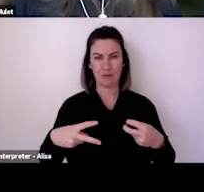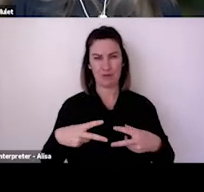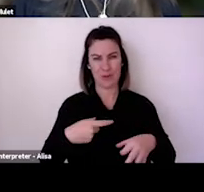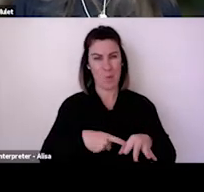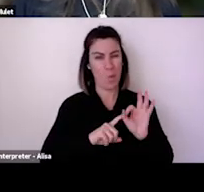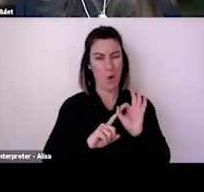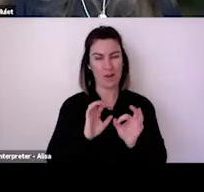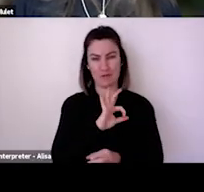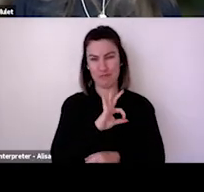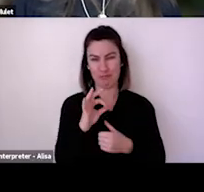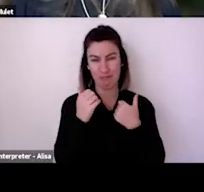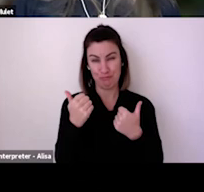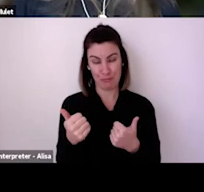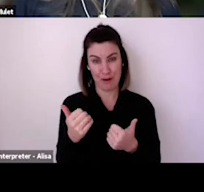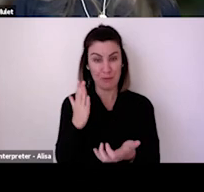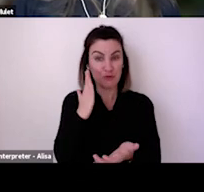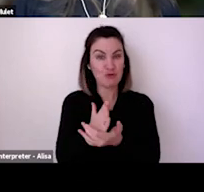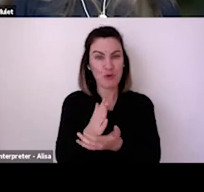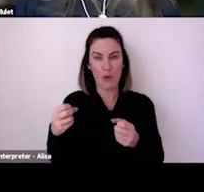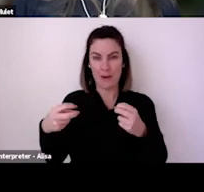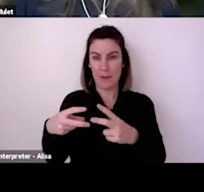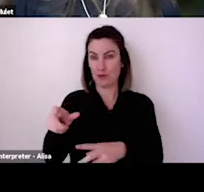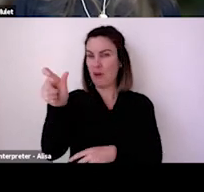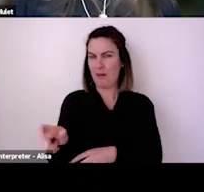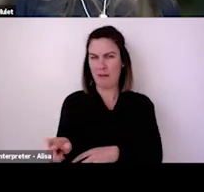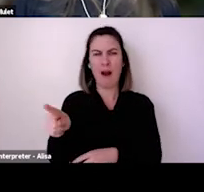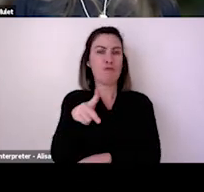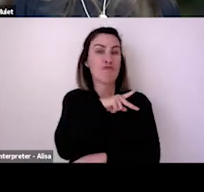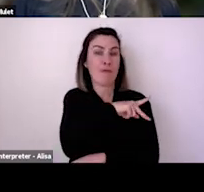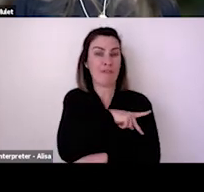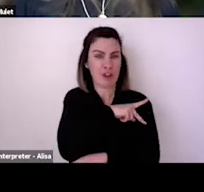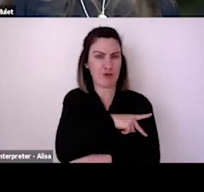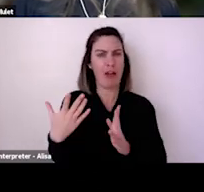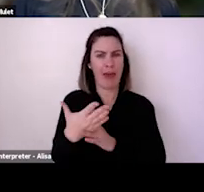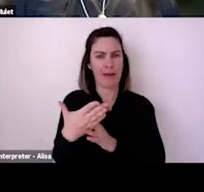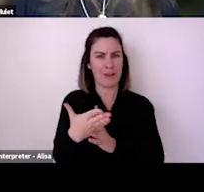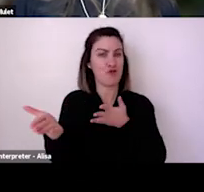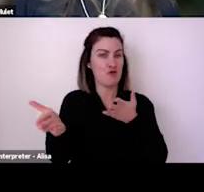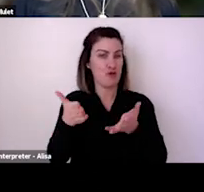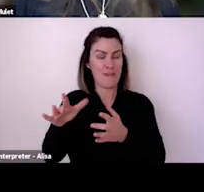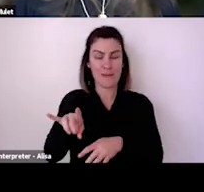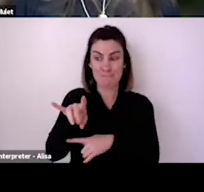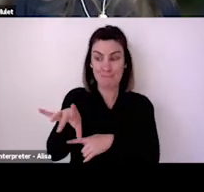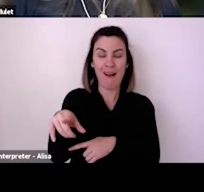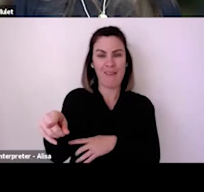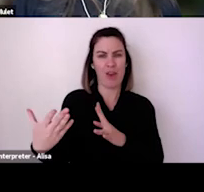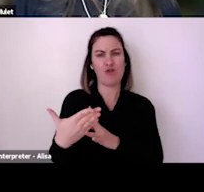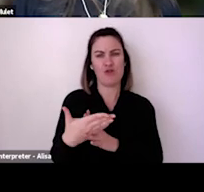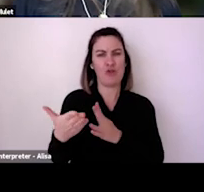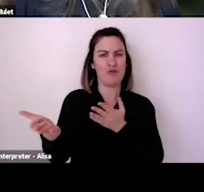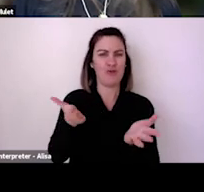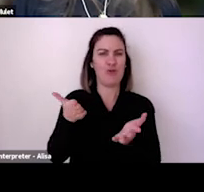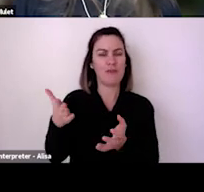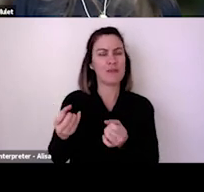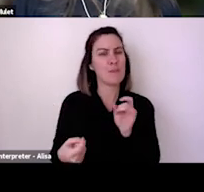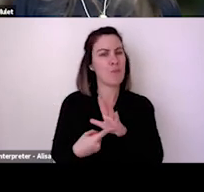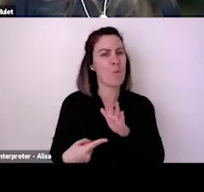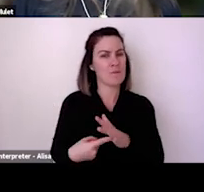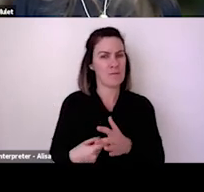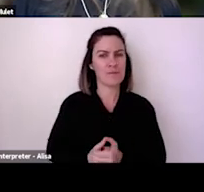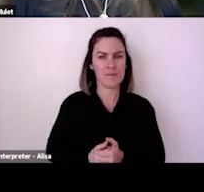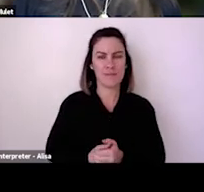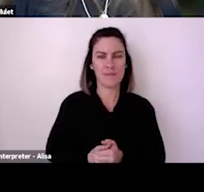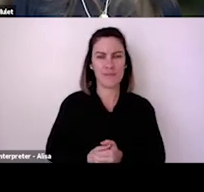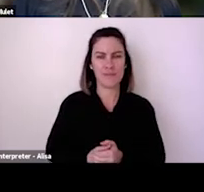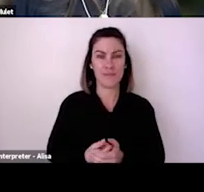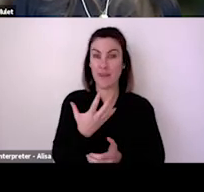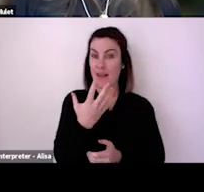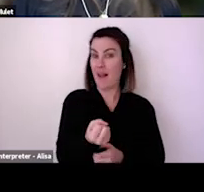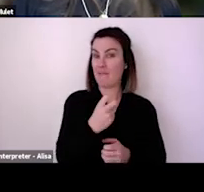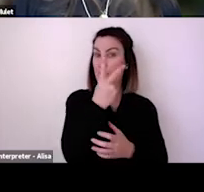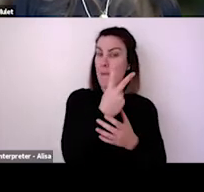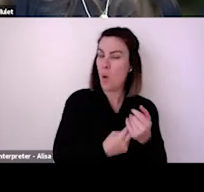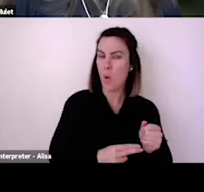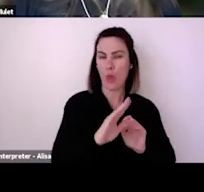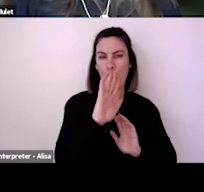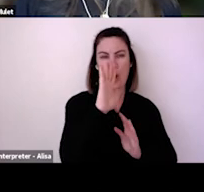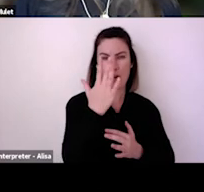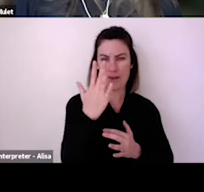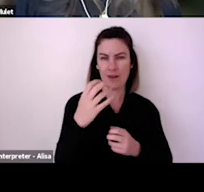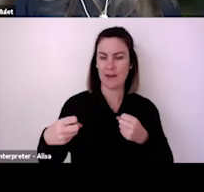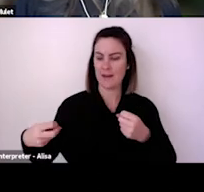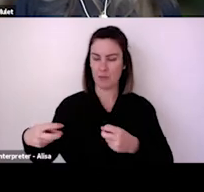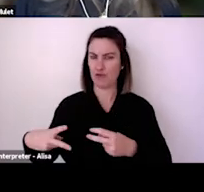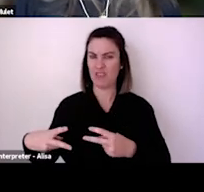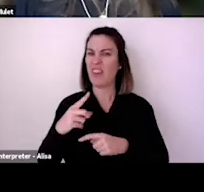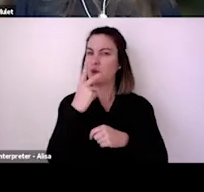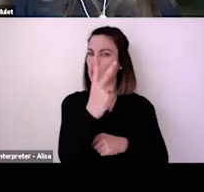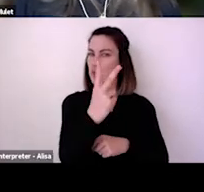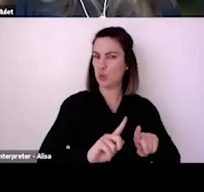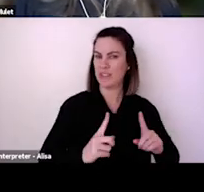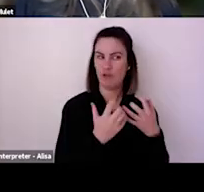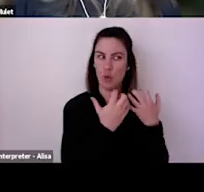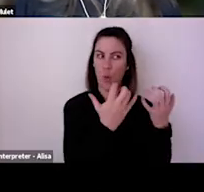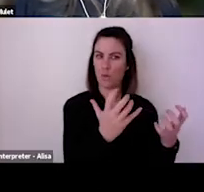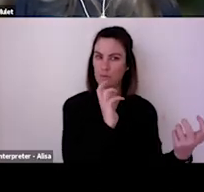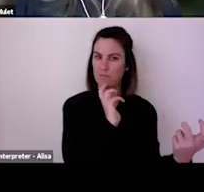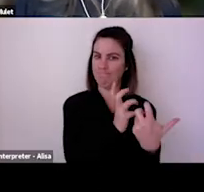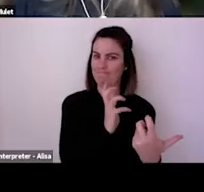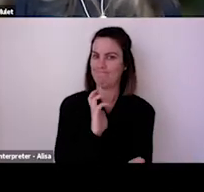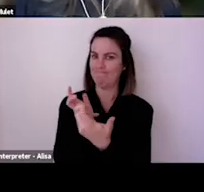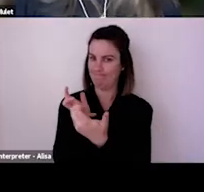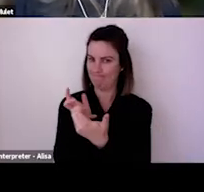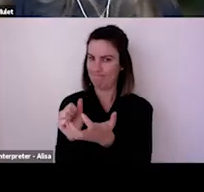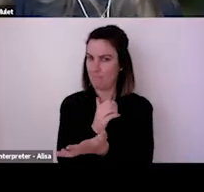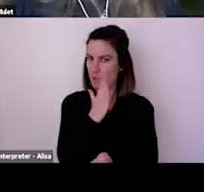to go ahead, that strategic and clear communication is going to be even more important, yeah.